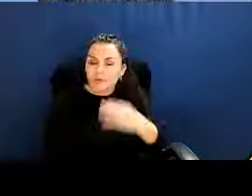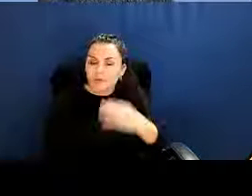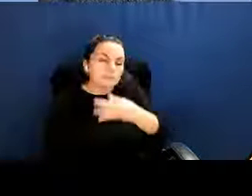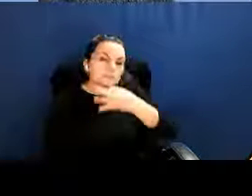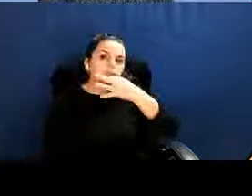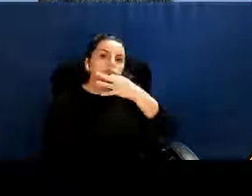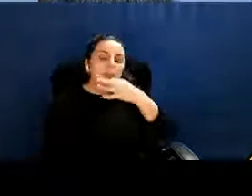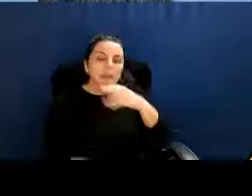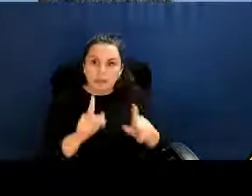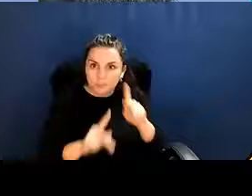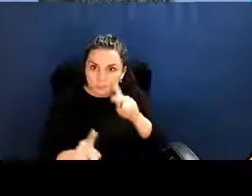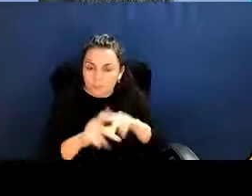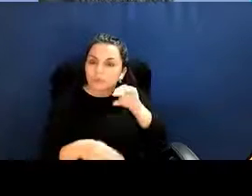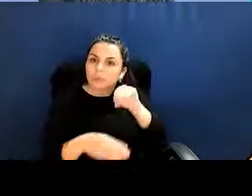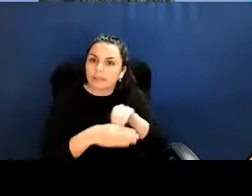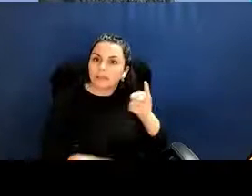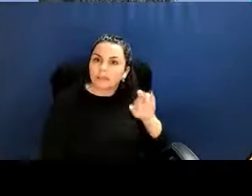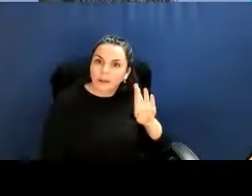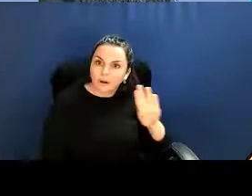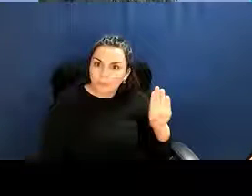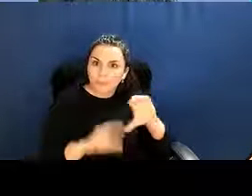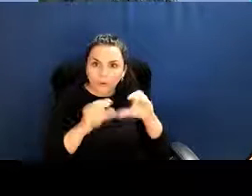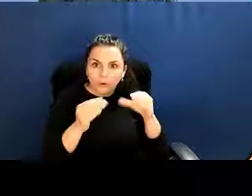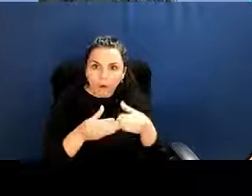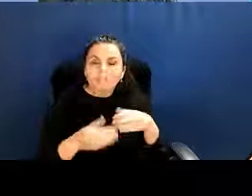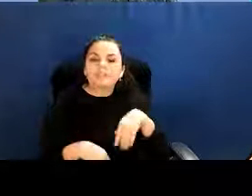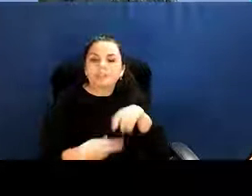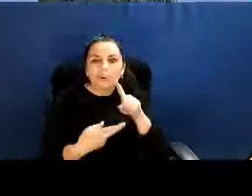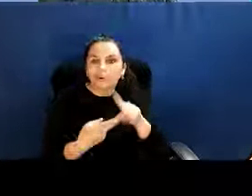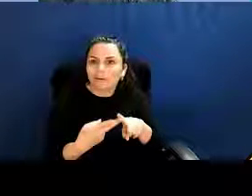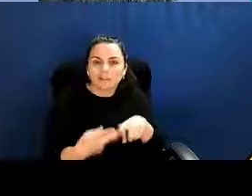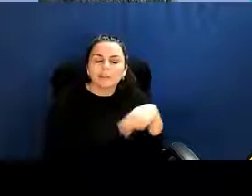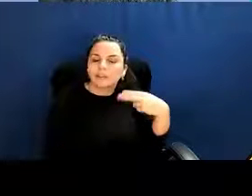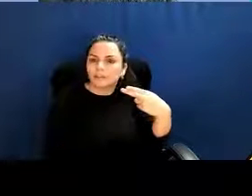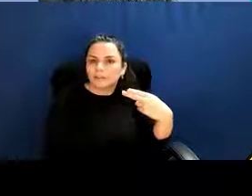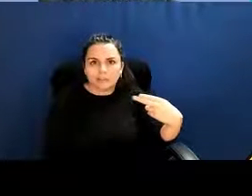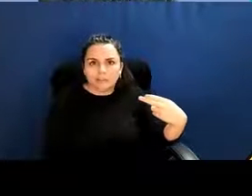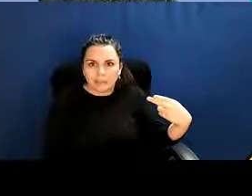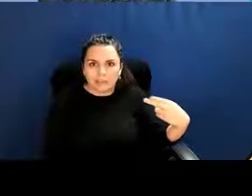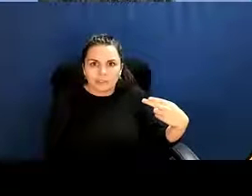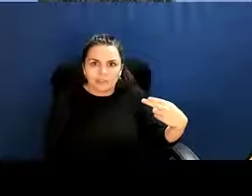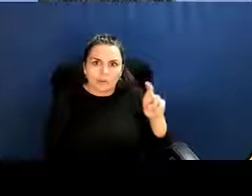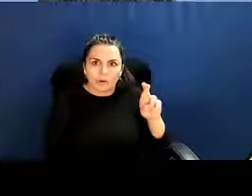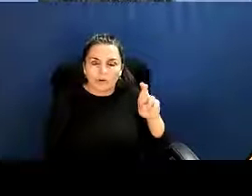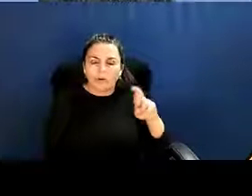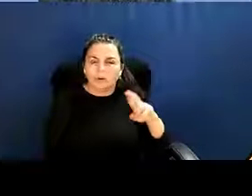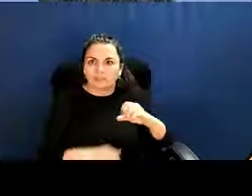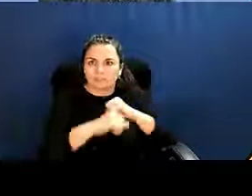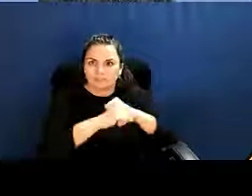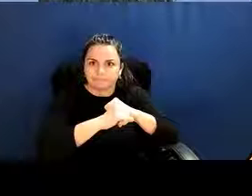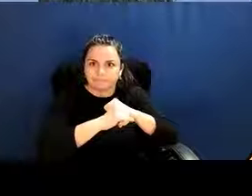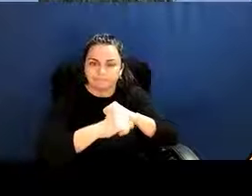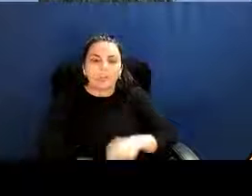Human Research Protection Program, whatever it's called. To make exemption determinations